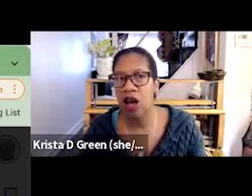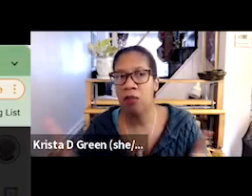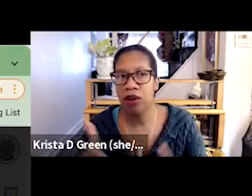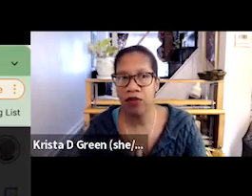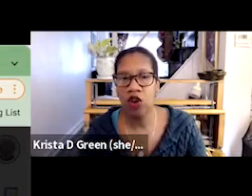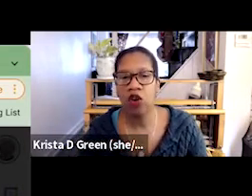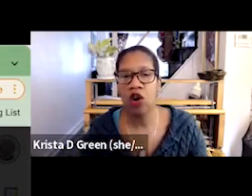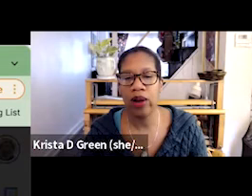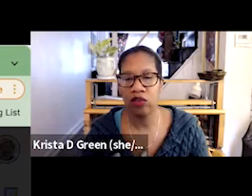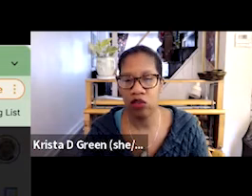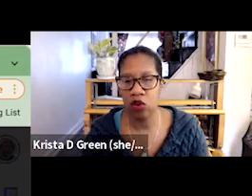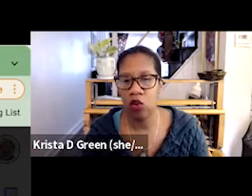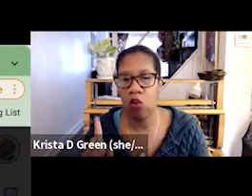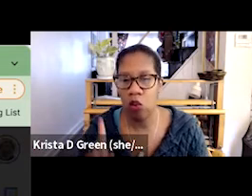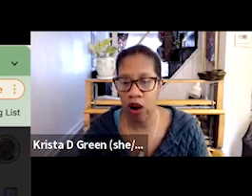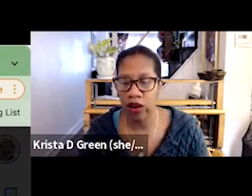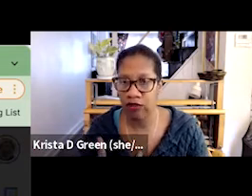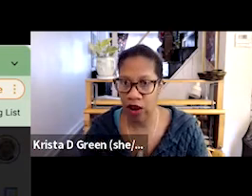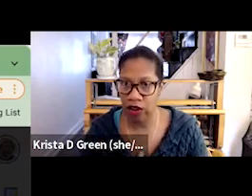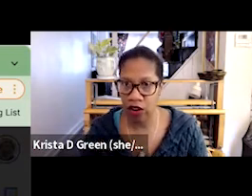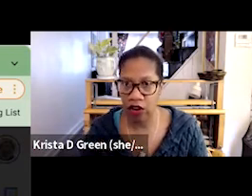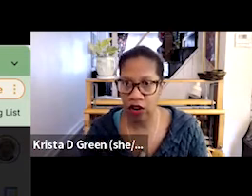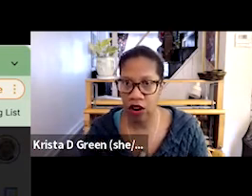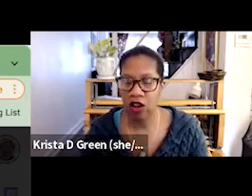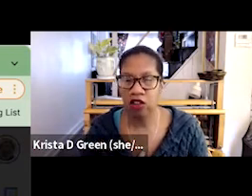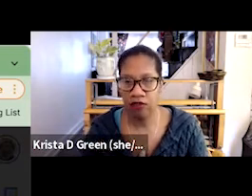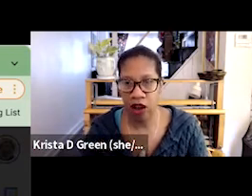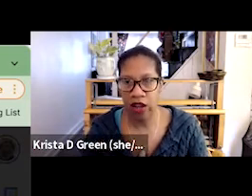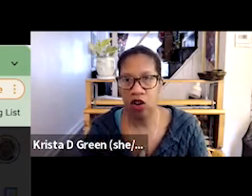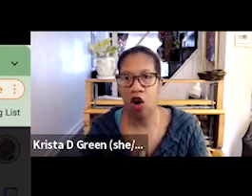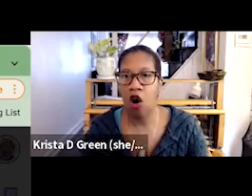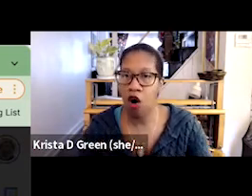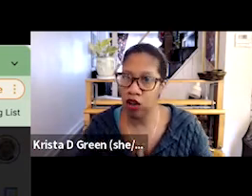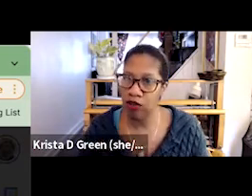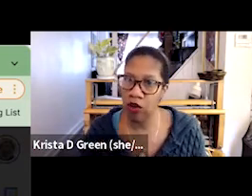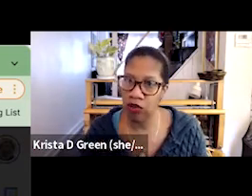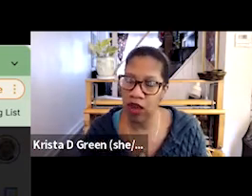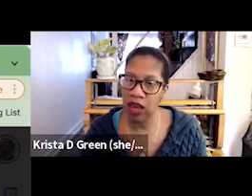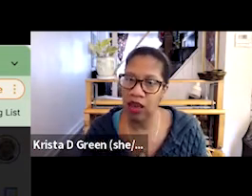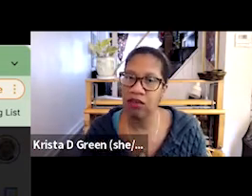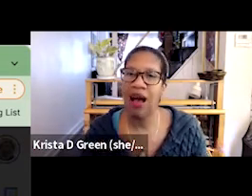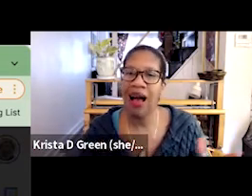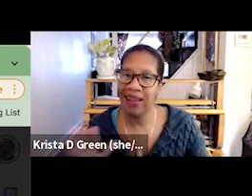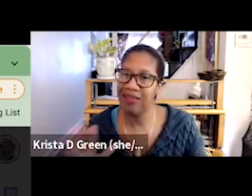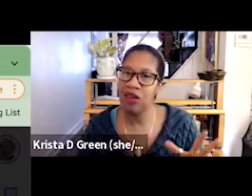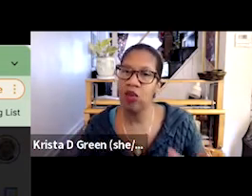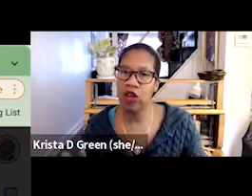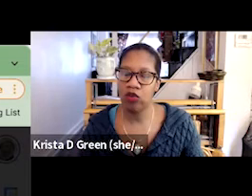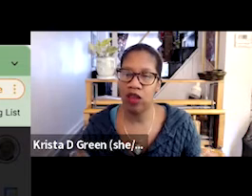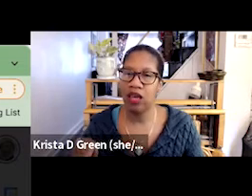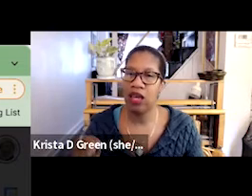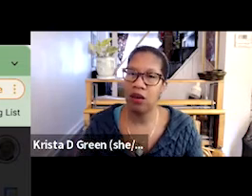If you're going to one funder to fund all of your thing, I can see where you're thinking